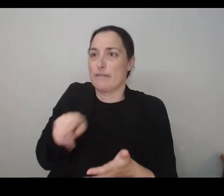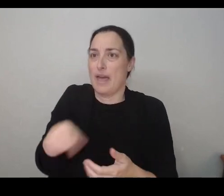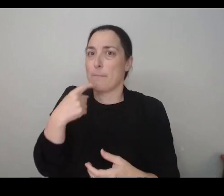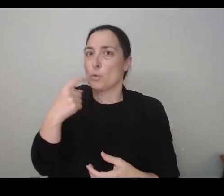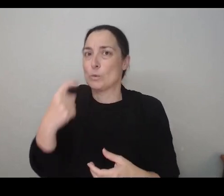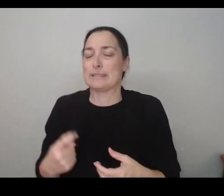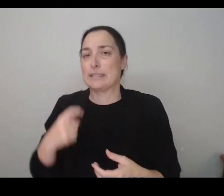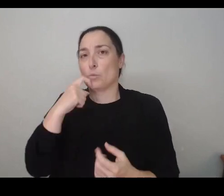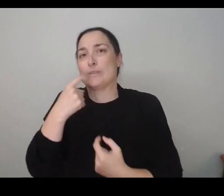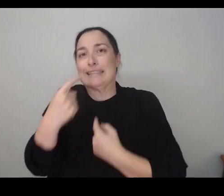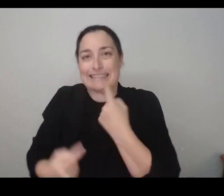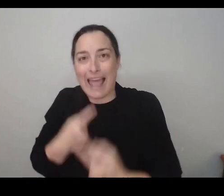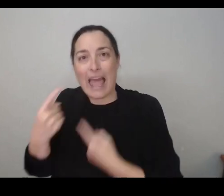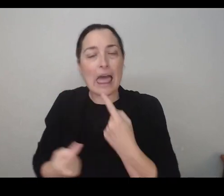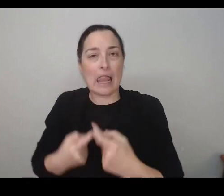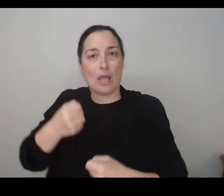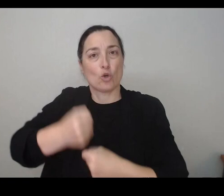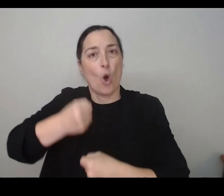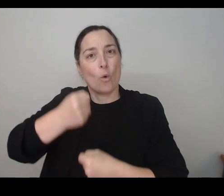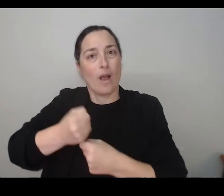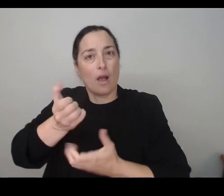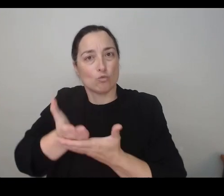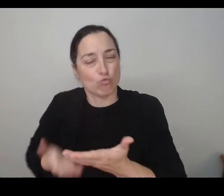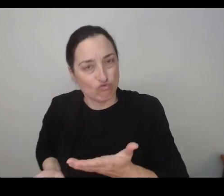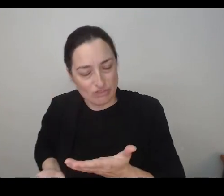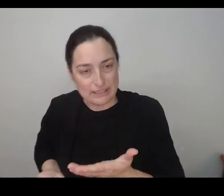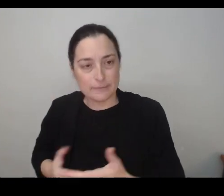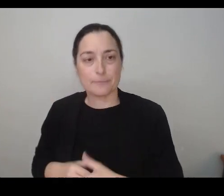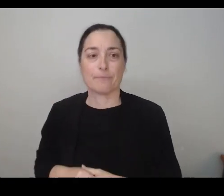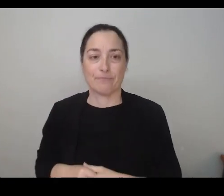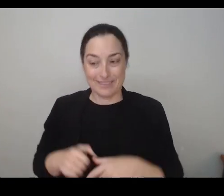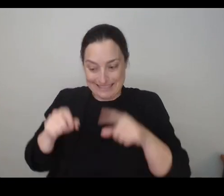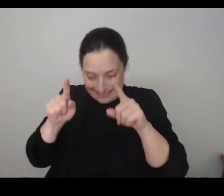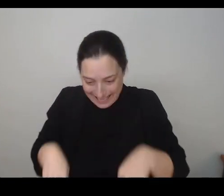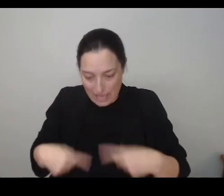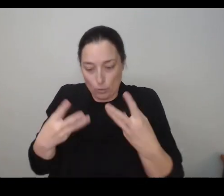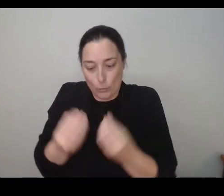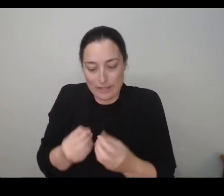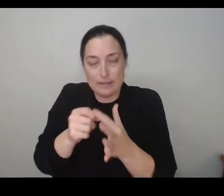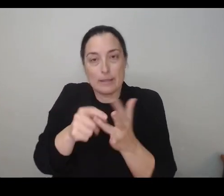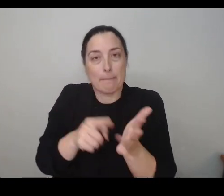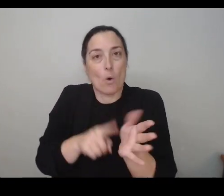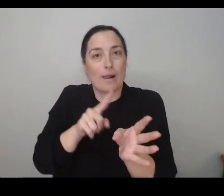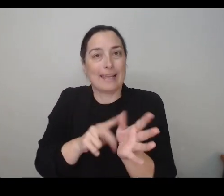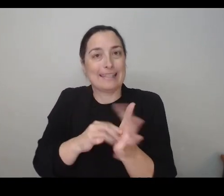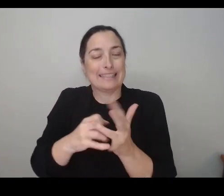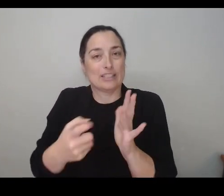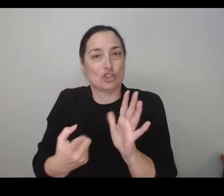And it start with Polynesia, it start with its arrival, with the sounds of the port,